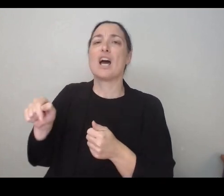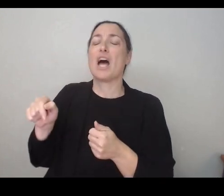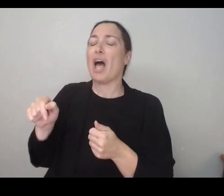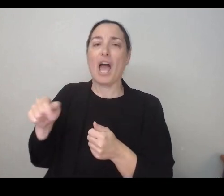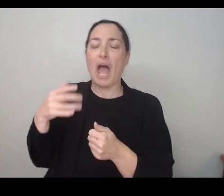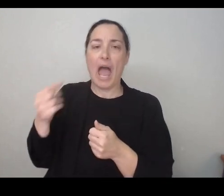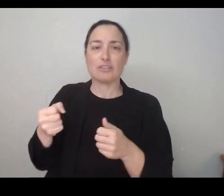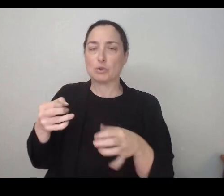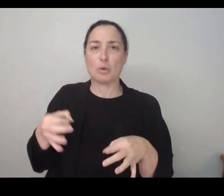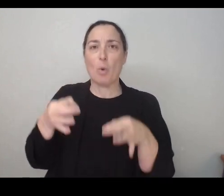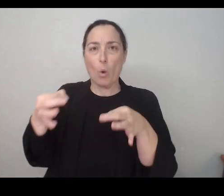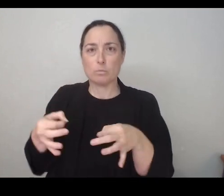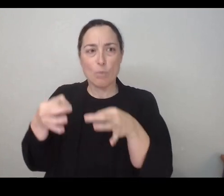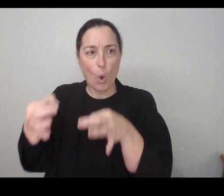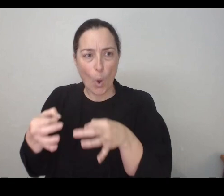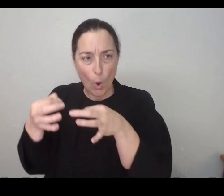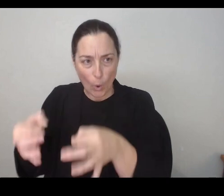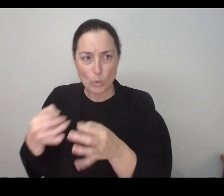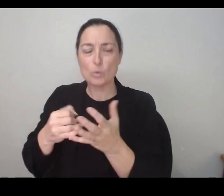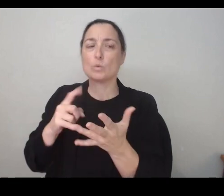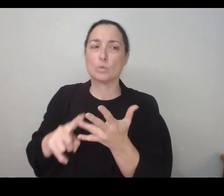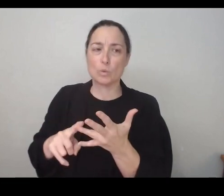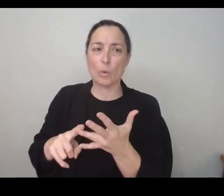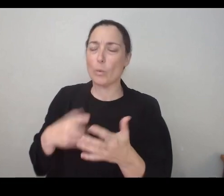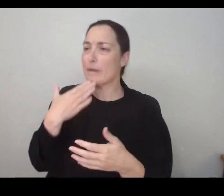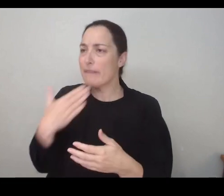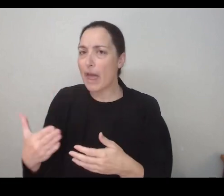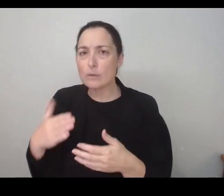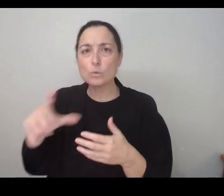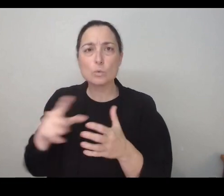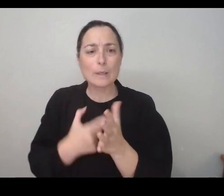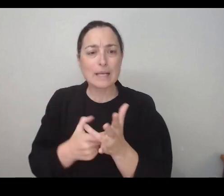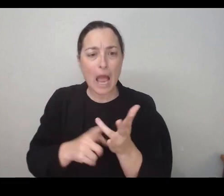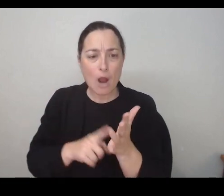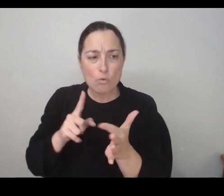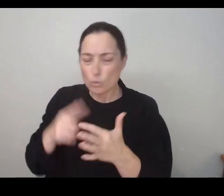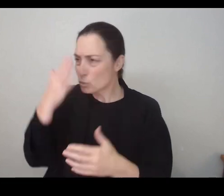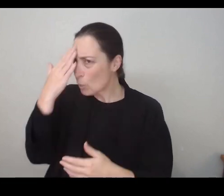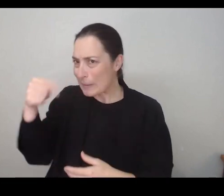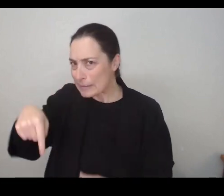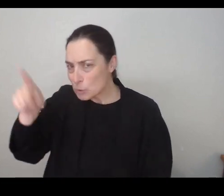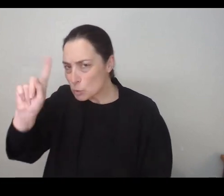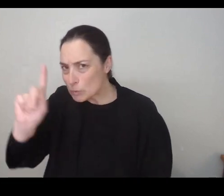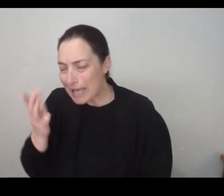And with it, thanks to Carol Henry, I don't know if Carol is here today, thanks to Art Exhibition Australia,